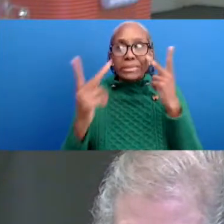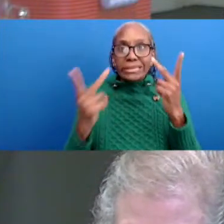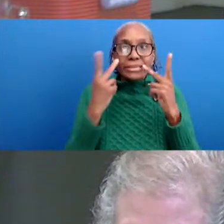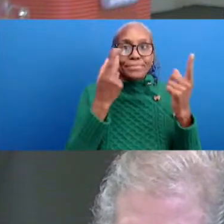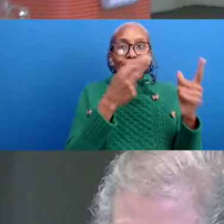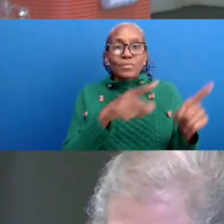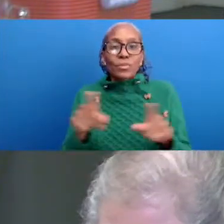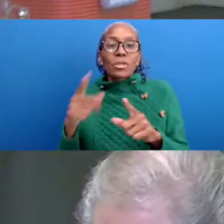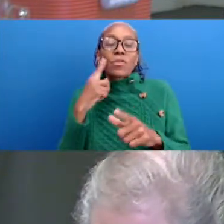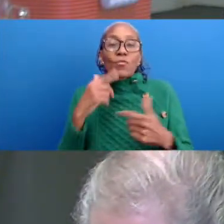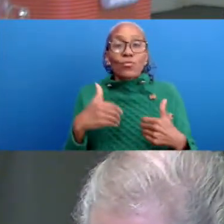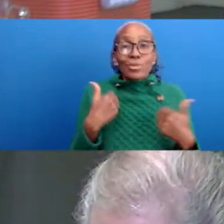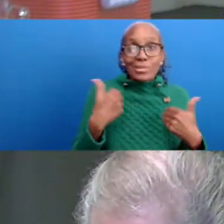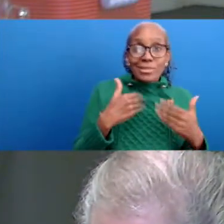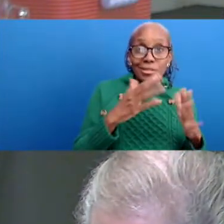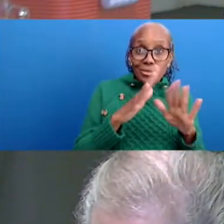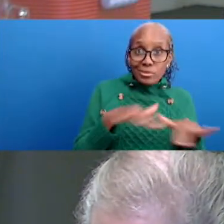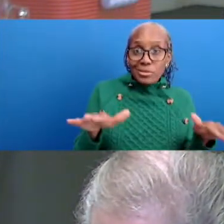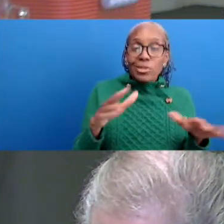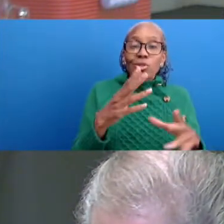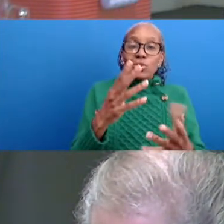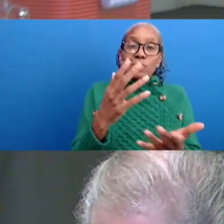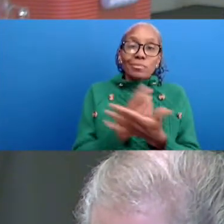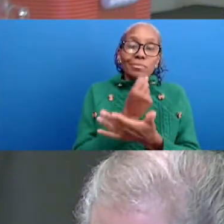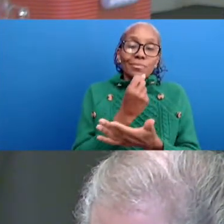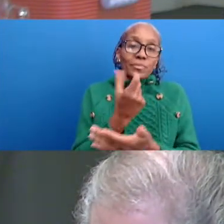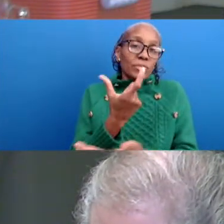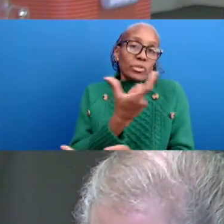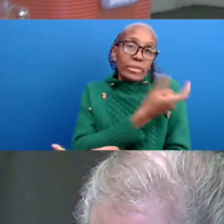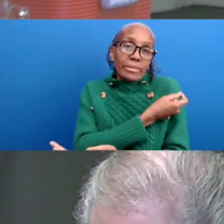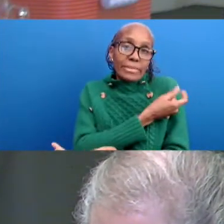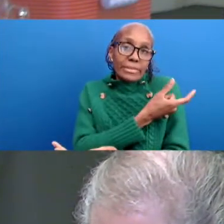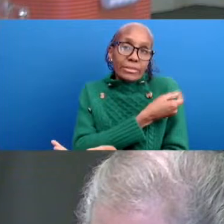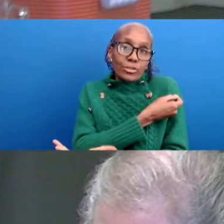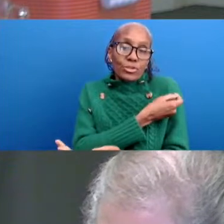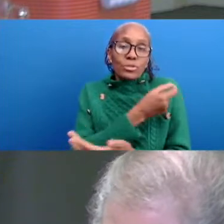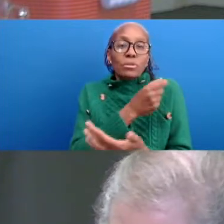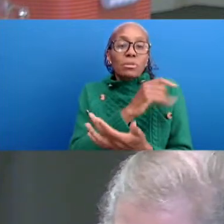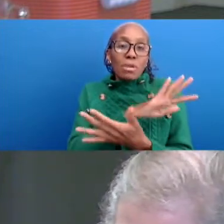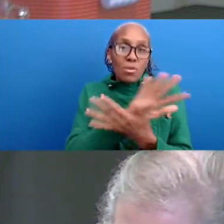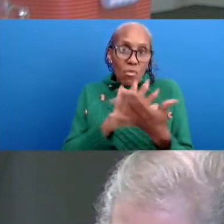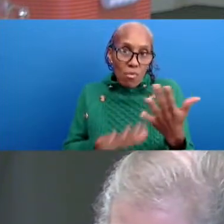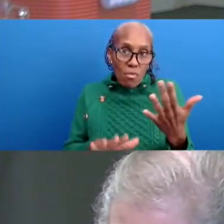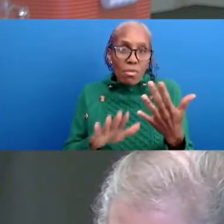MEASLES EPIDEMIC THAT WE ARE